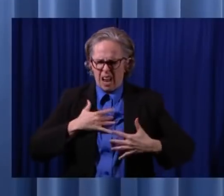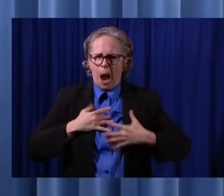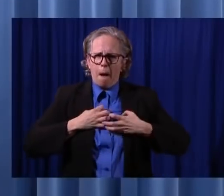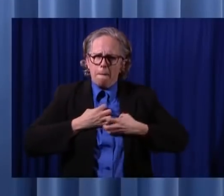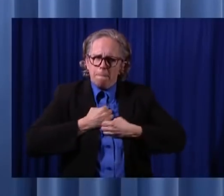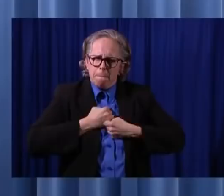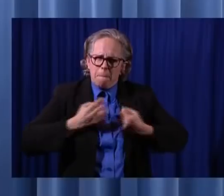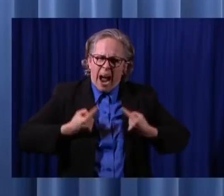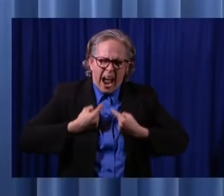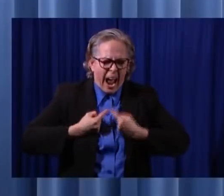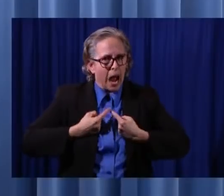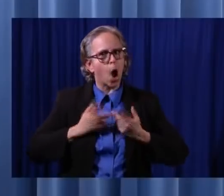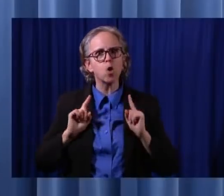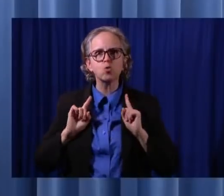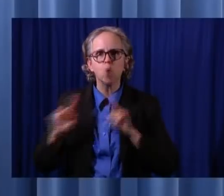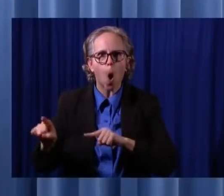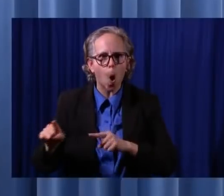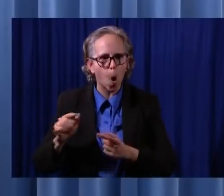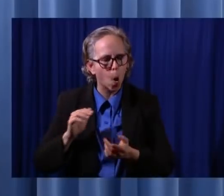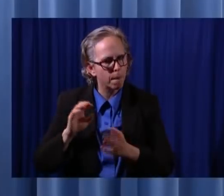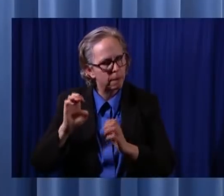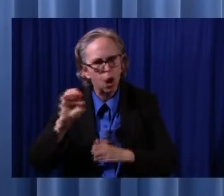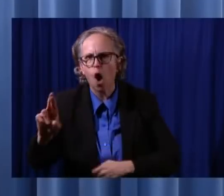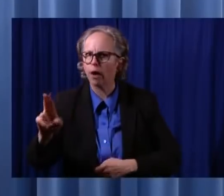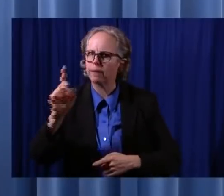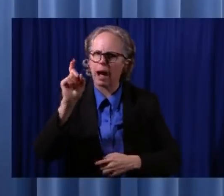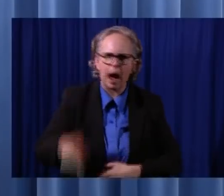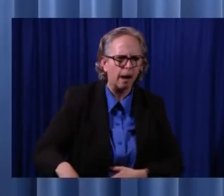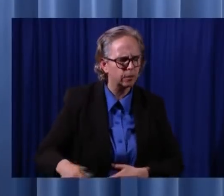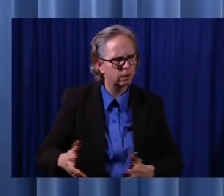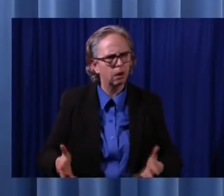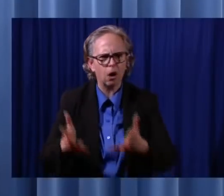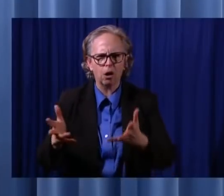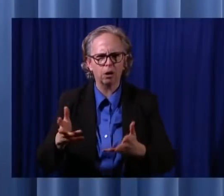SINCE THE BEGINNING OF THE PANDEMIC WE'VE BEEN OAK URGING